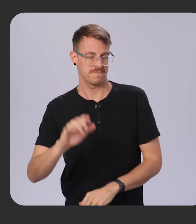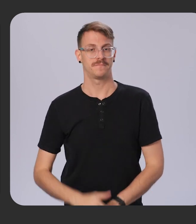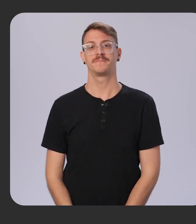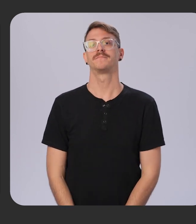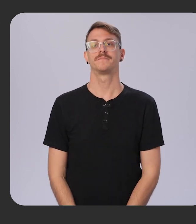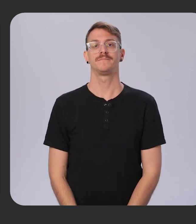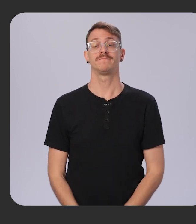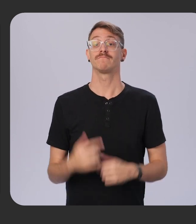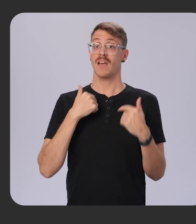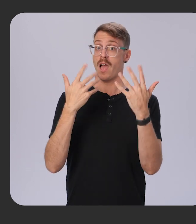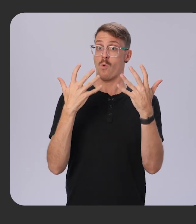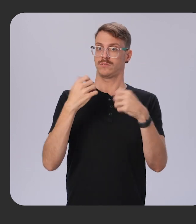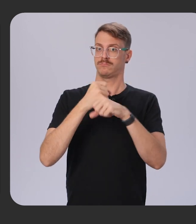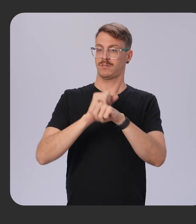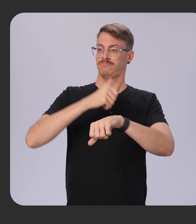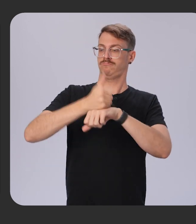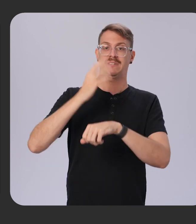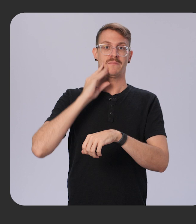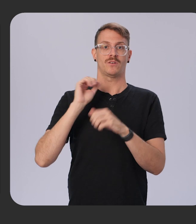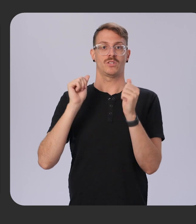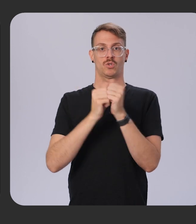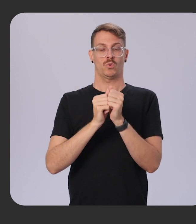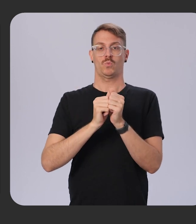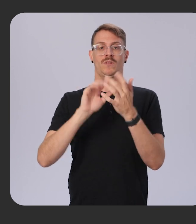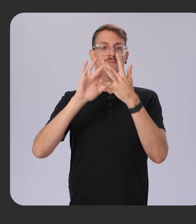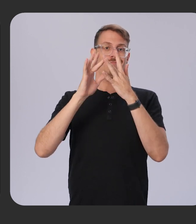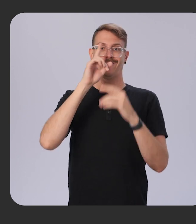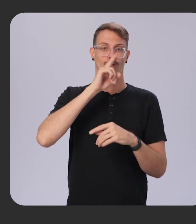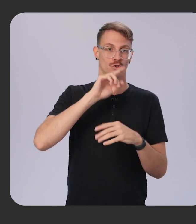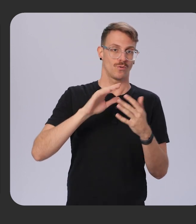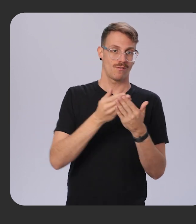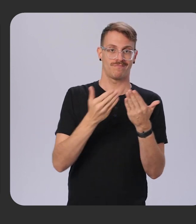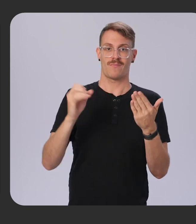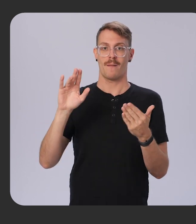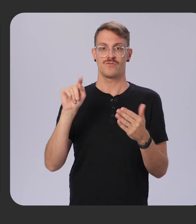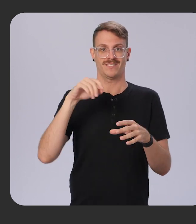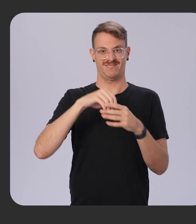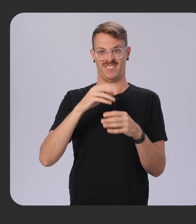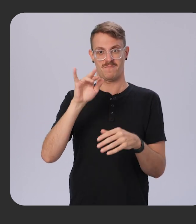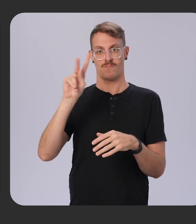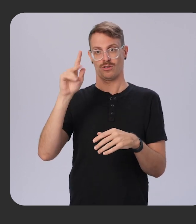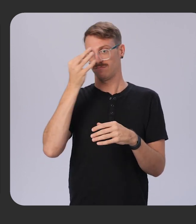I want to create an experience with a virtual object in a park near my home right next to the sundial here.